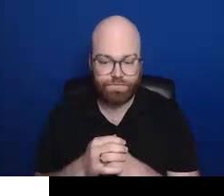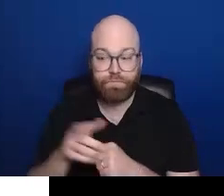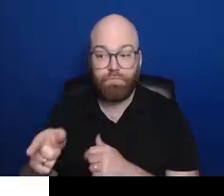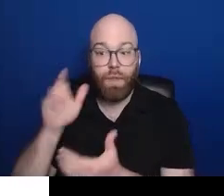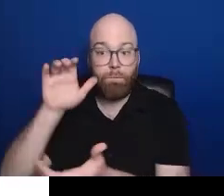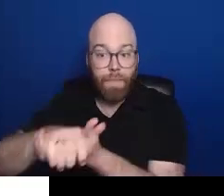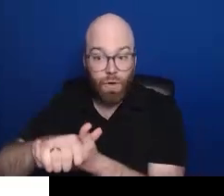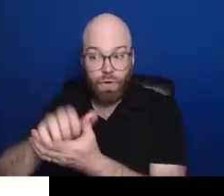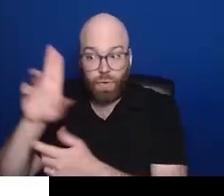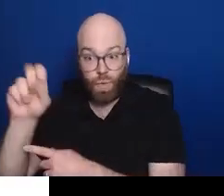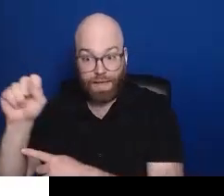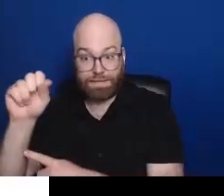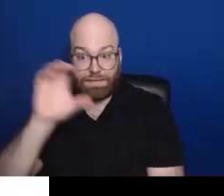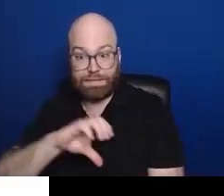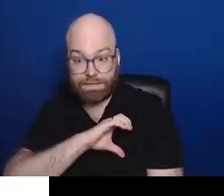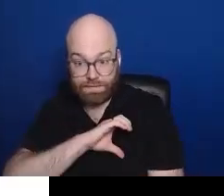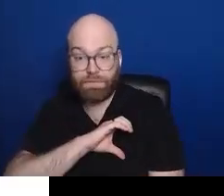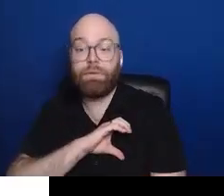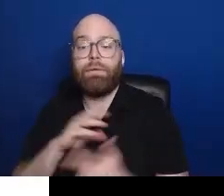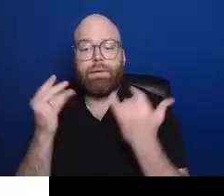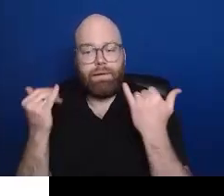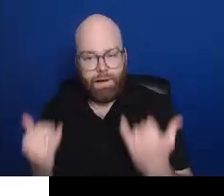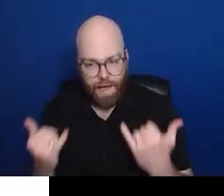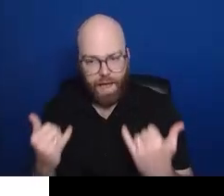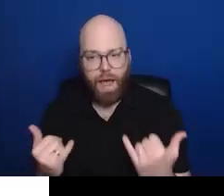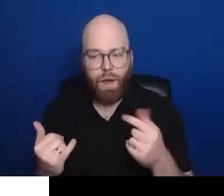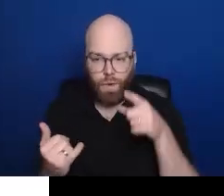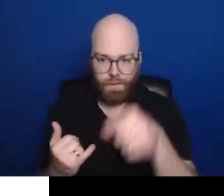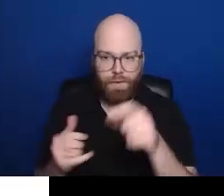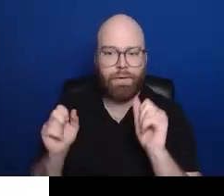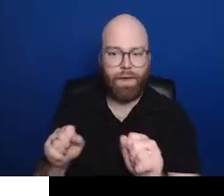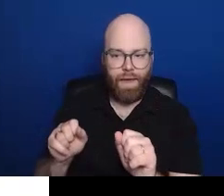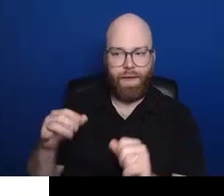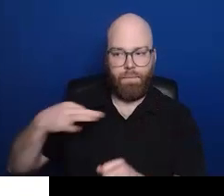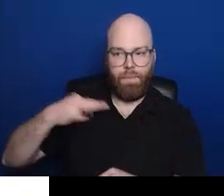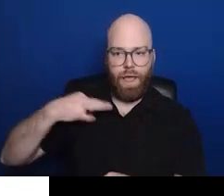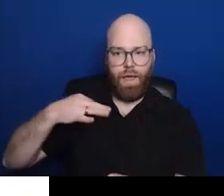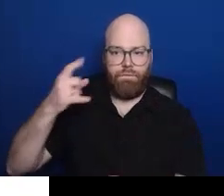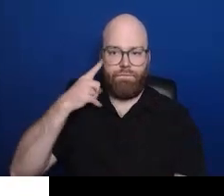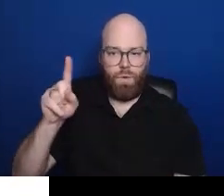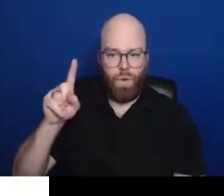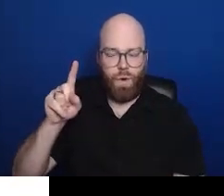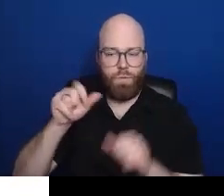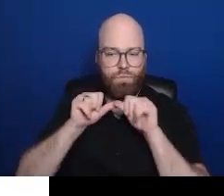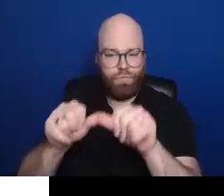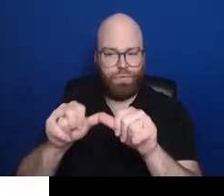citizen, they can now file for their lawful permanent resident card. And their wait time is not that much.